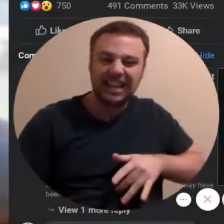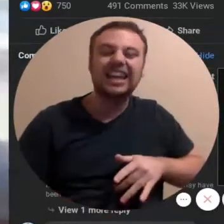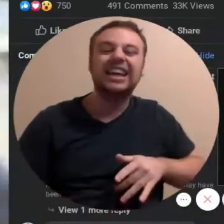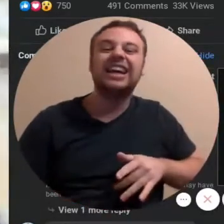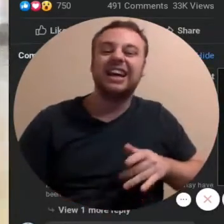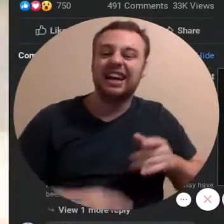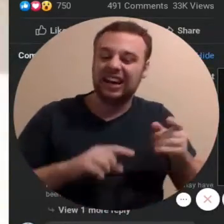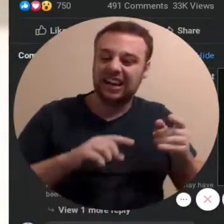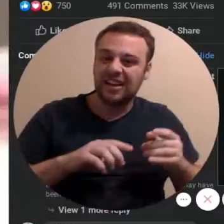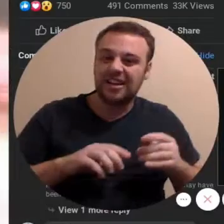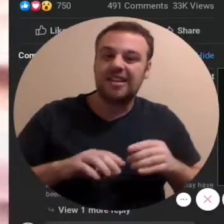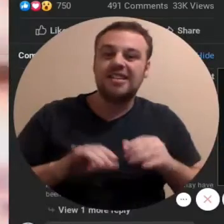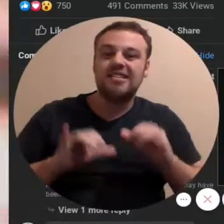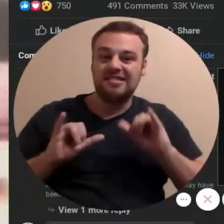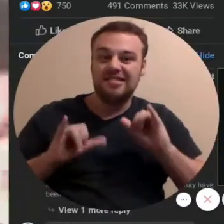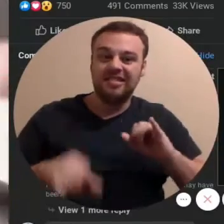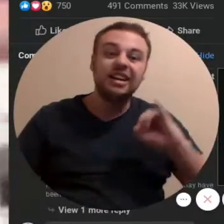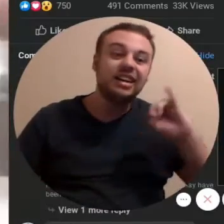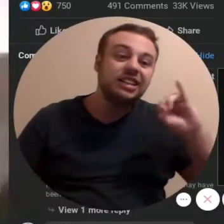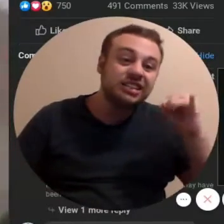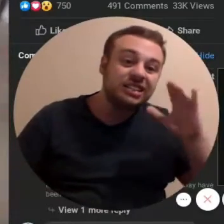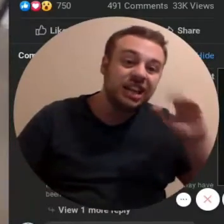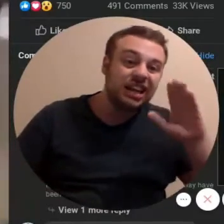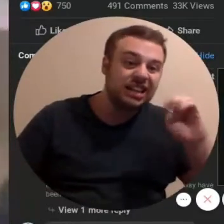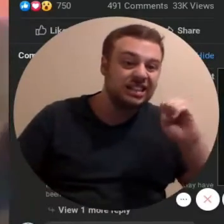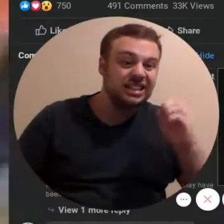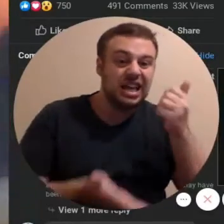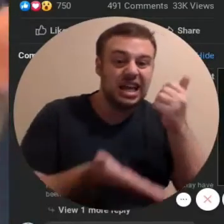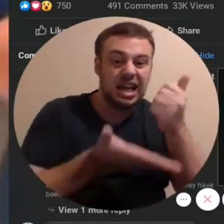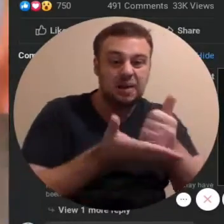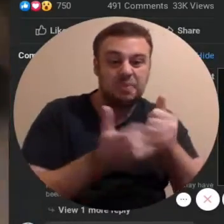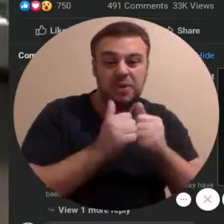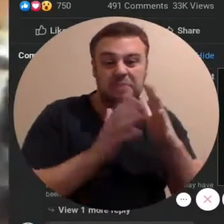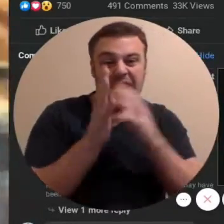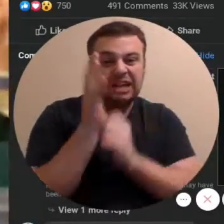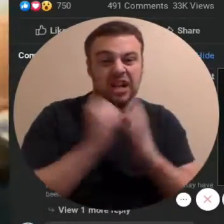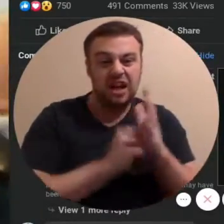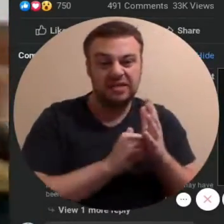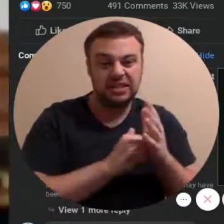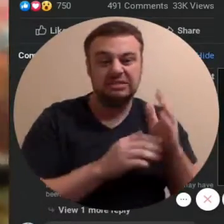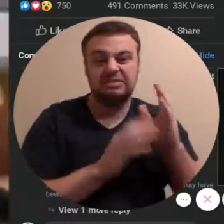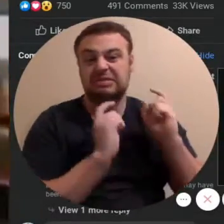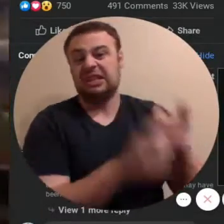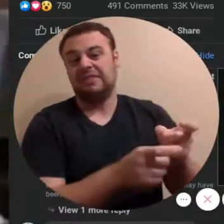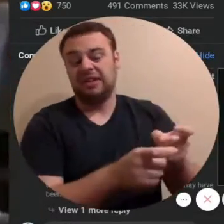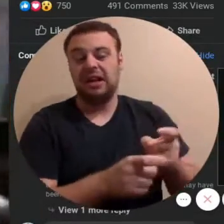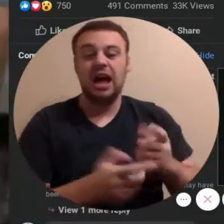Alright, Janice is going to help me get out of my glove. Oh! Do my hands smell? Now I can't smell it, because I'm trying not to touch my face.